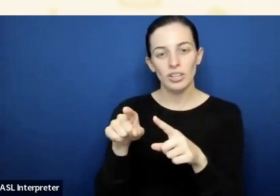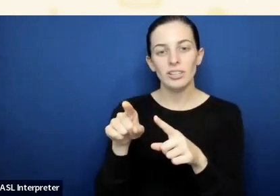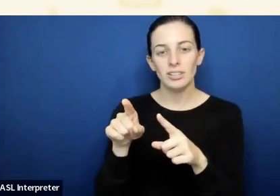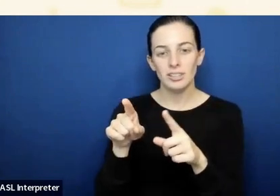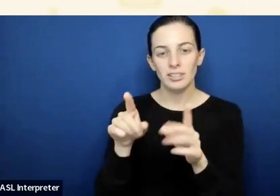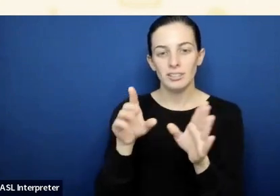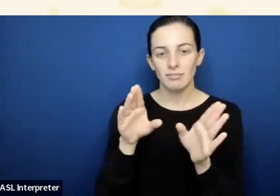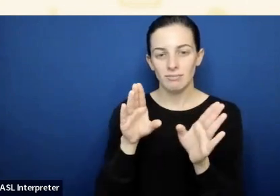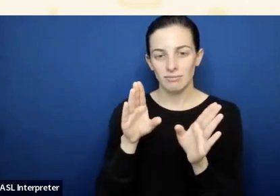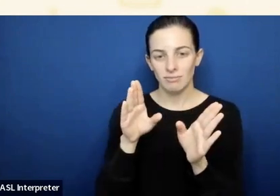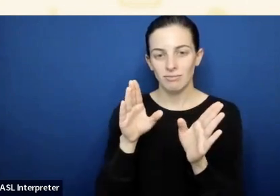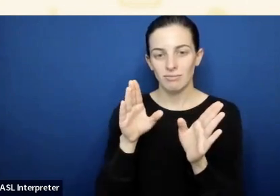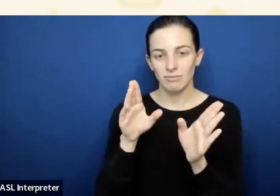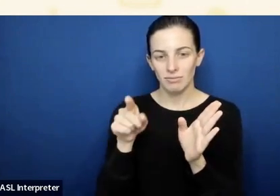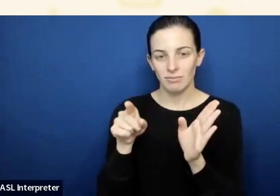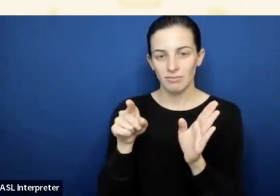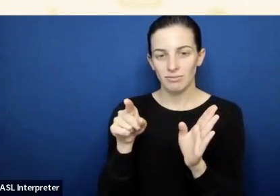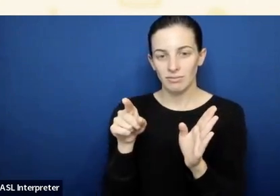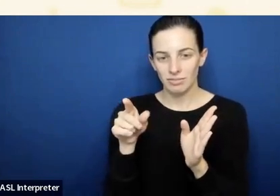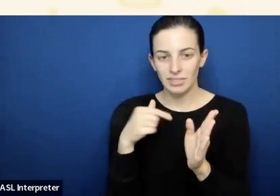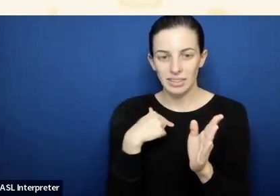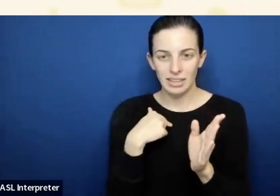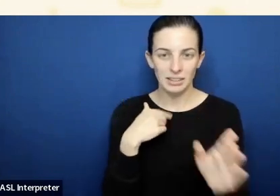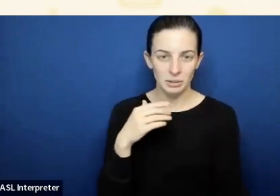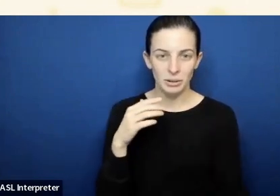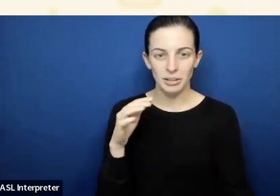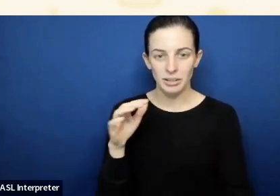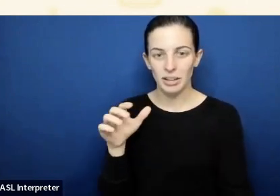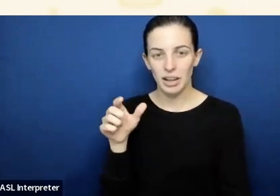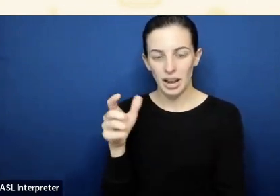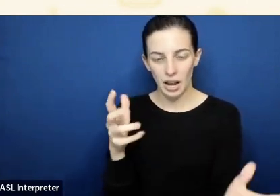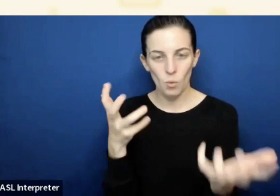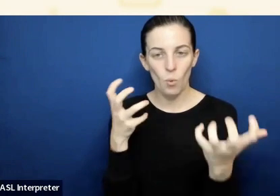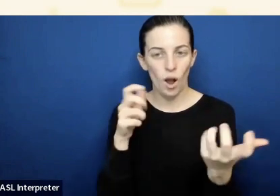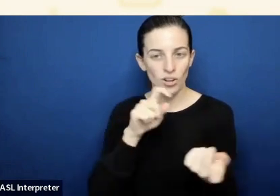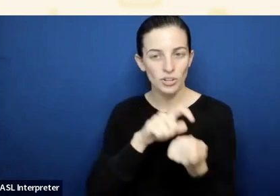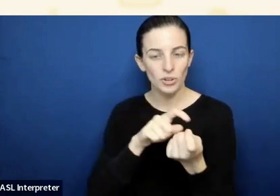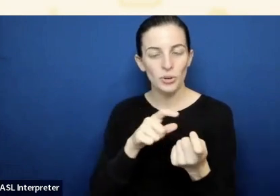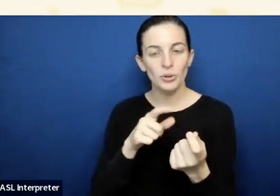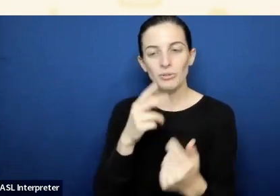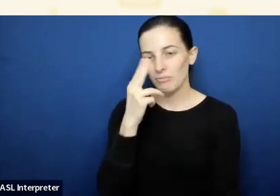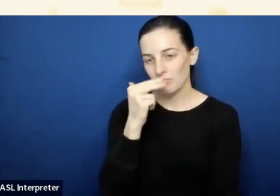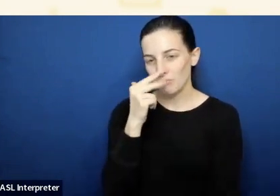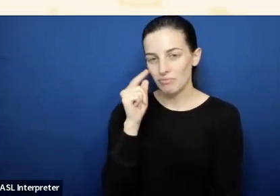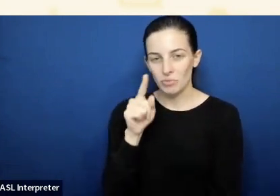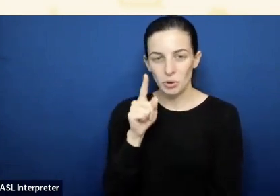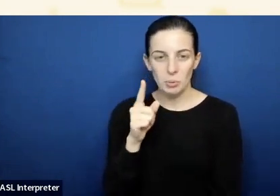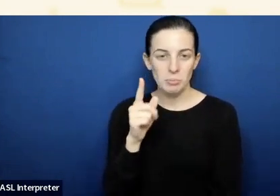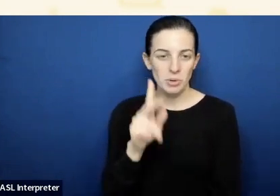and fabric collection creation. Her warm and humorous personality add a human touch